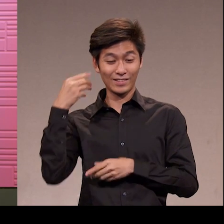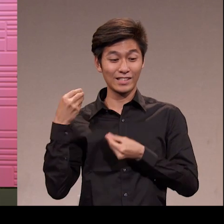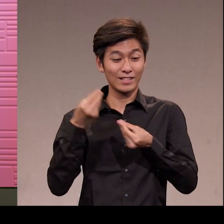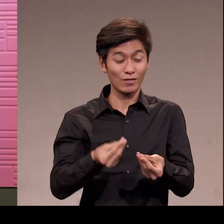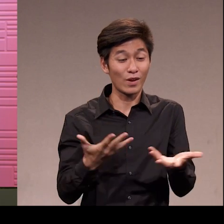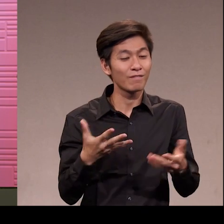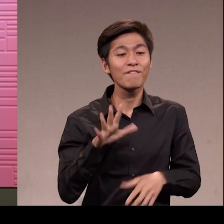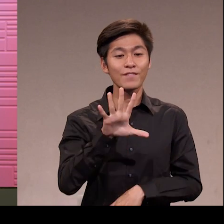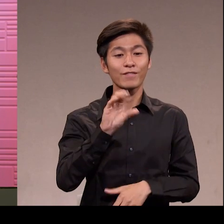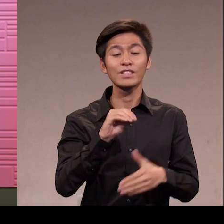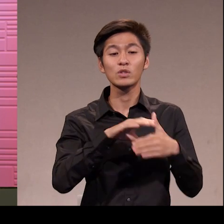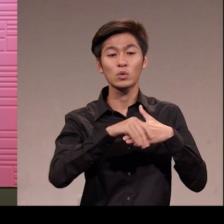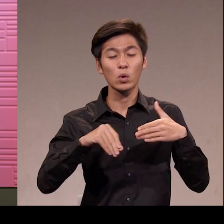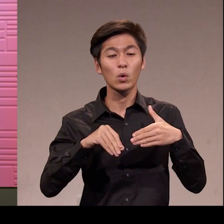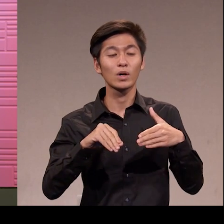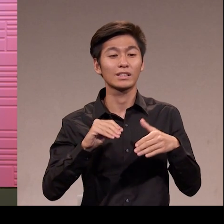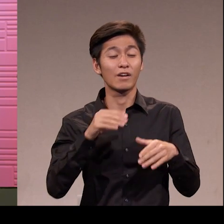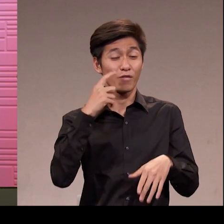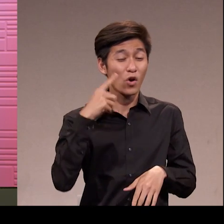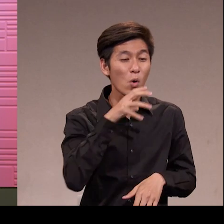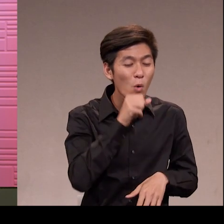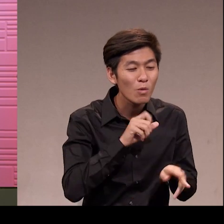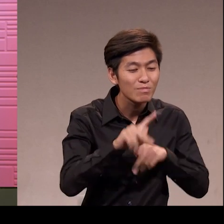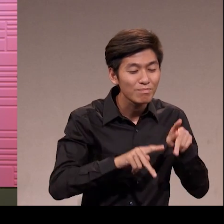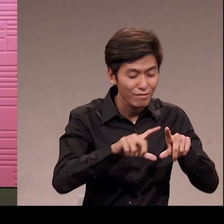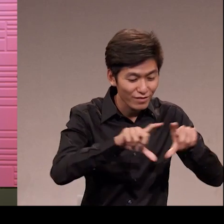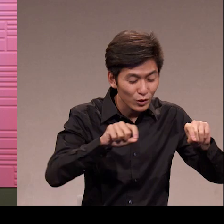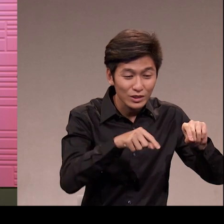for senior citizens 60 years and above.